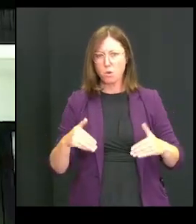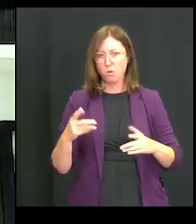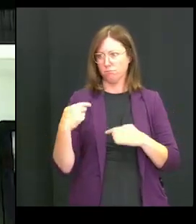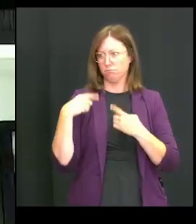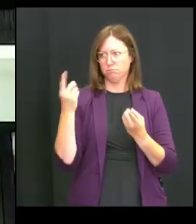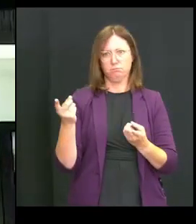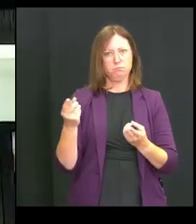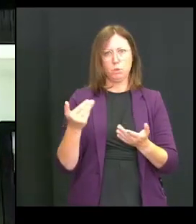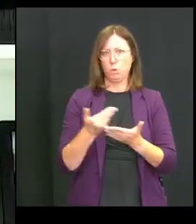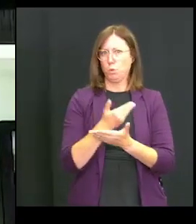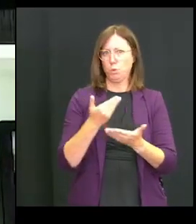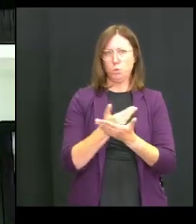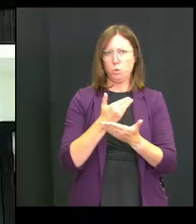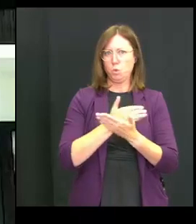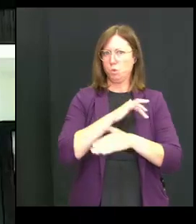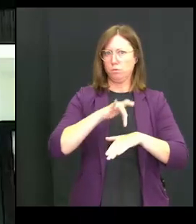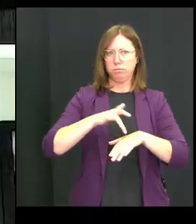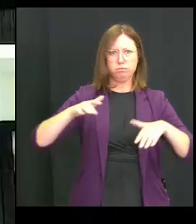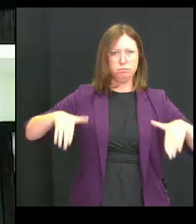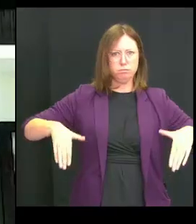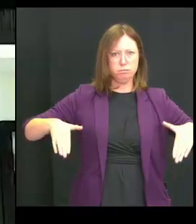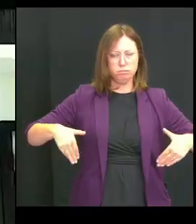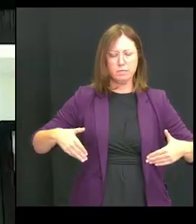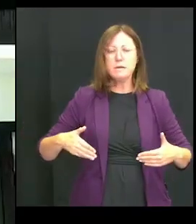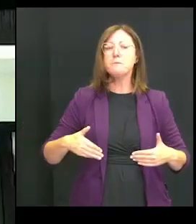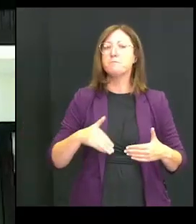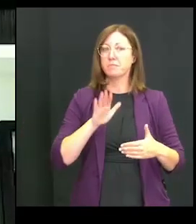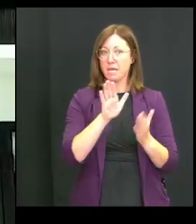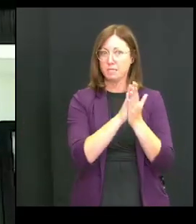We're all really, really looking forward to hearing more about that.